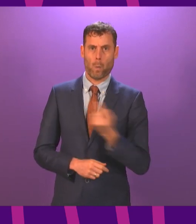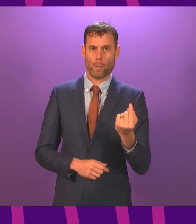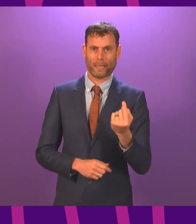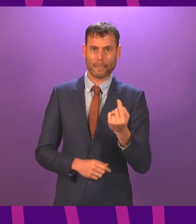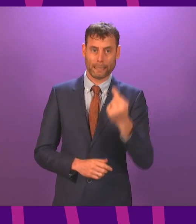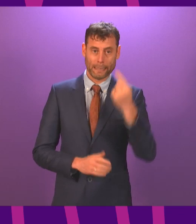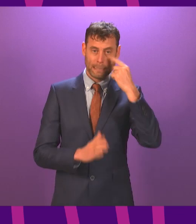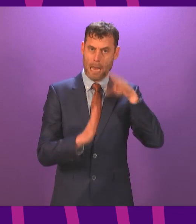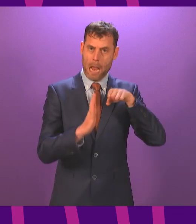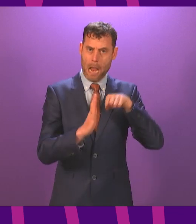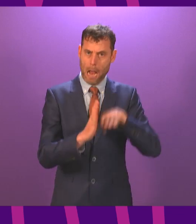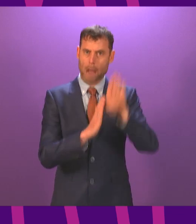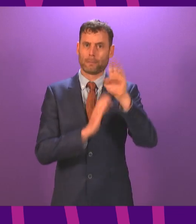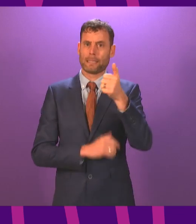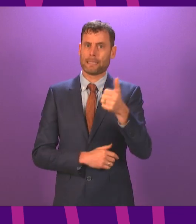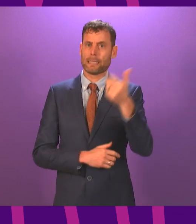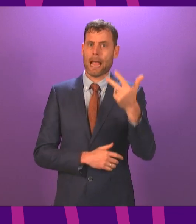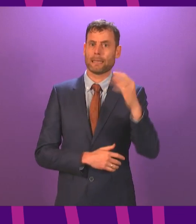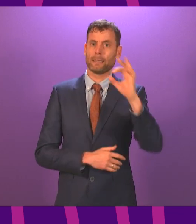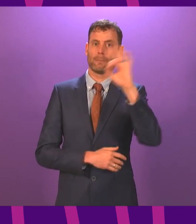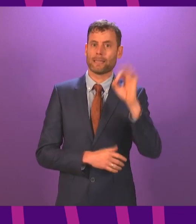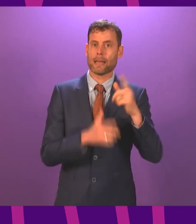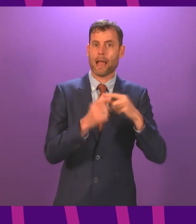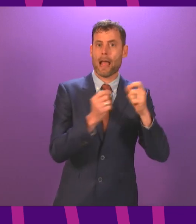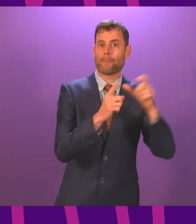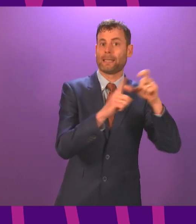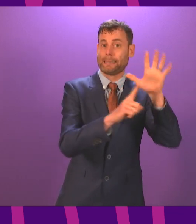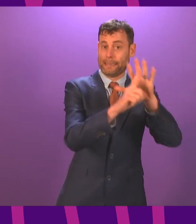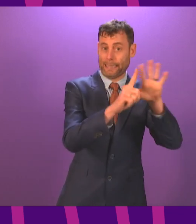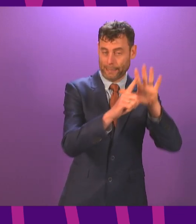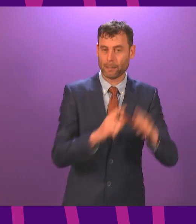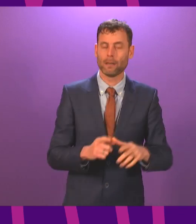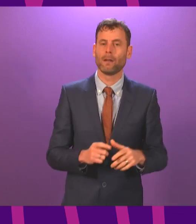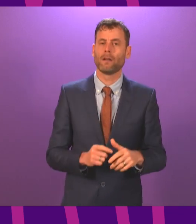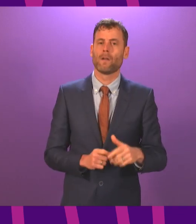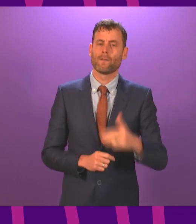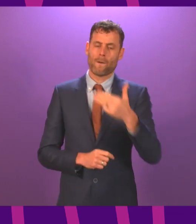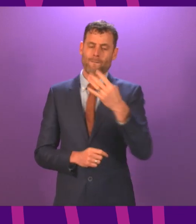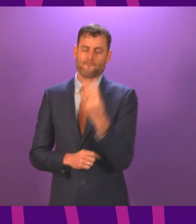the past week—by 68 per cent in Aberdeen City, and by 42 per cent in Aberdeenshire.